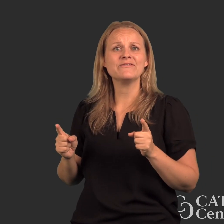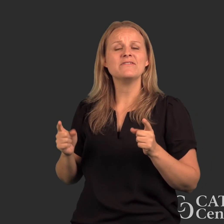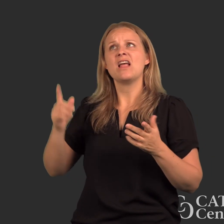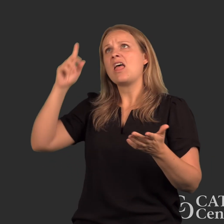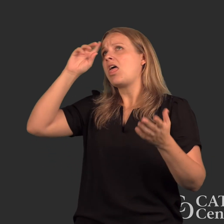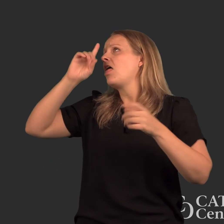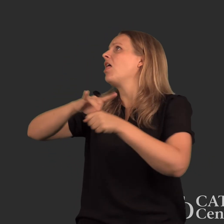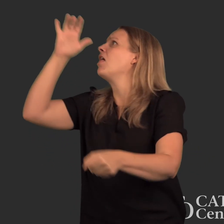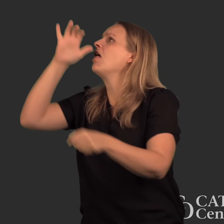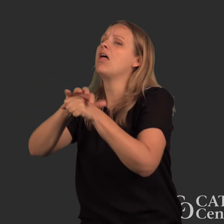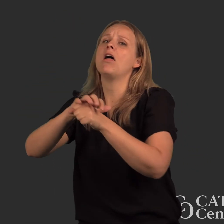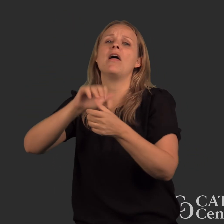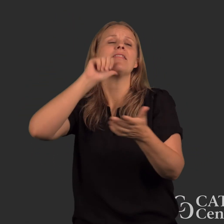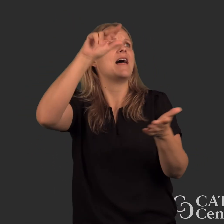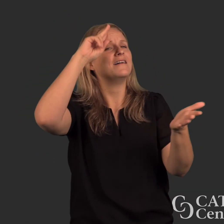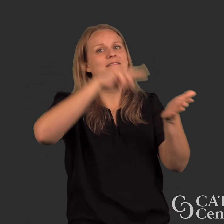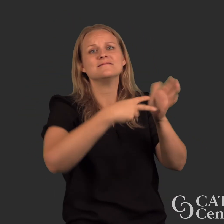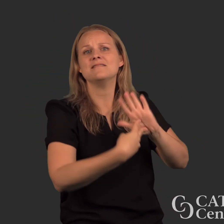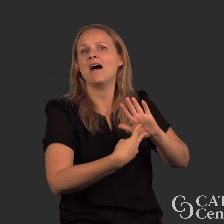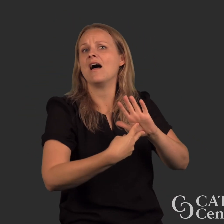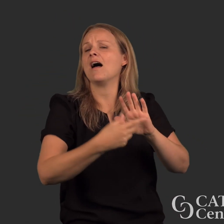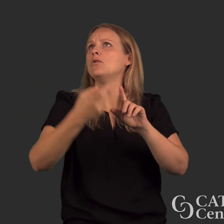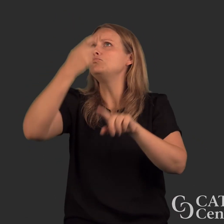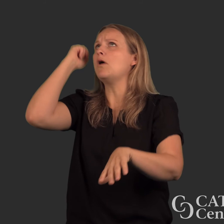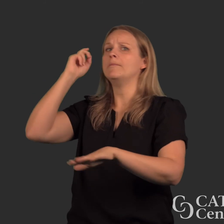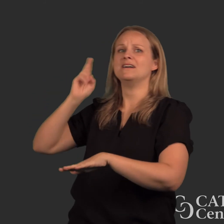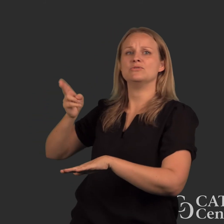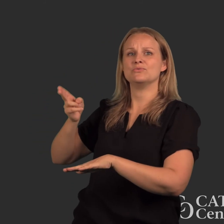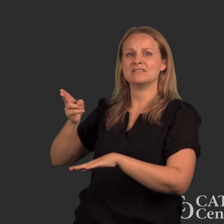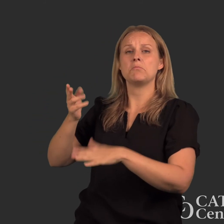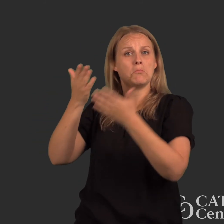unintentional violence, history of trauma and anger issues